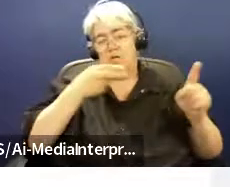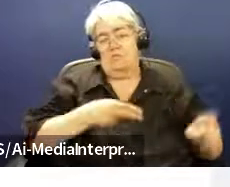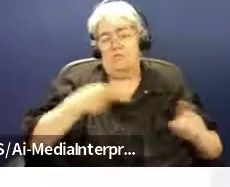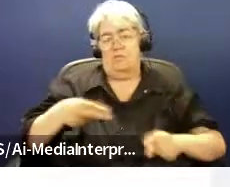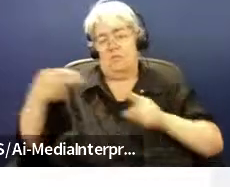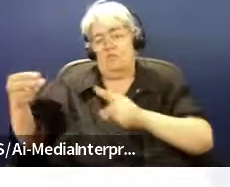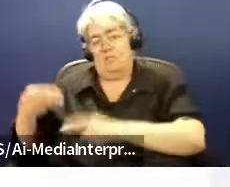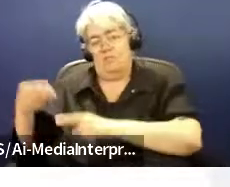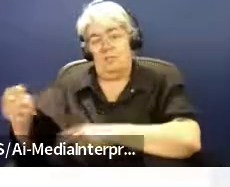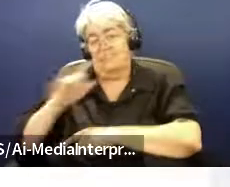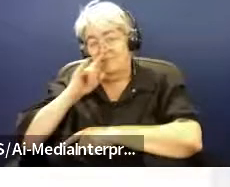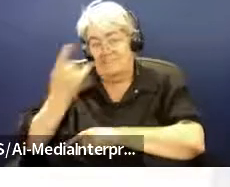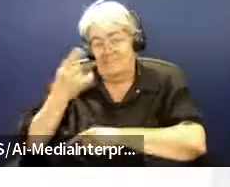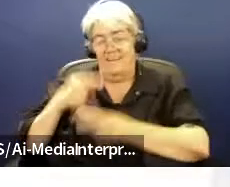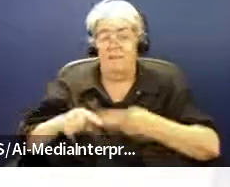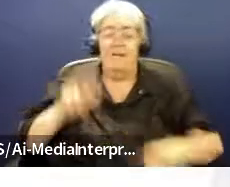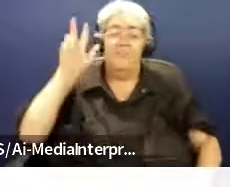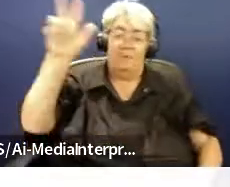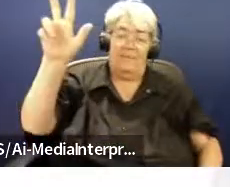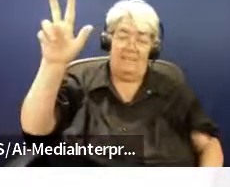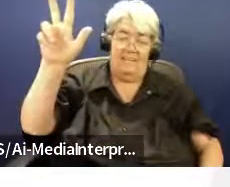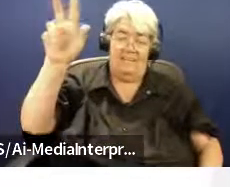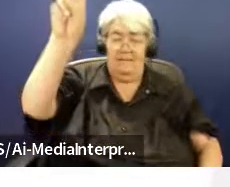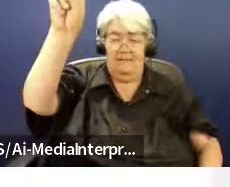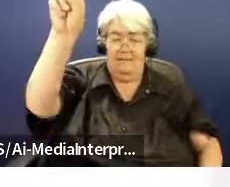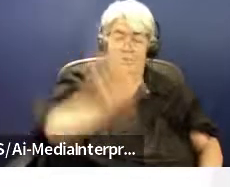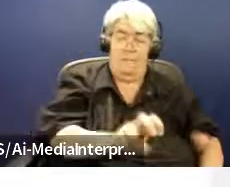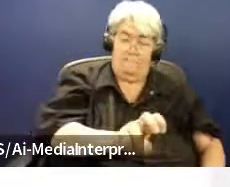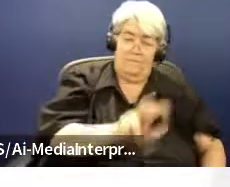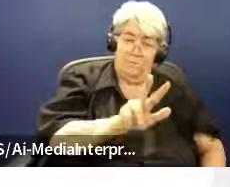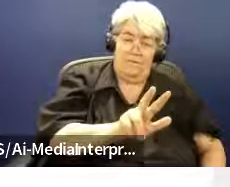also all heading for. So as a screen reader user, to help more quickly and